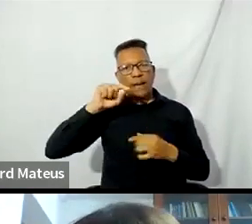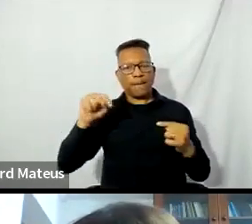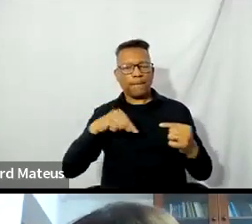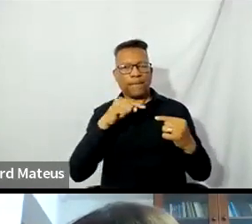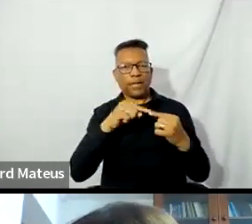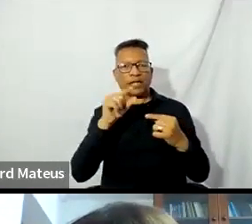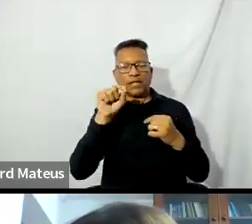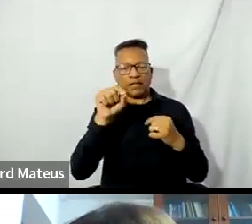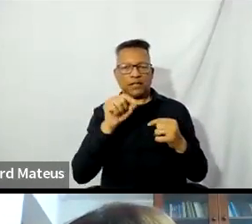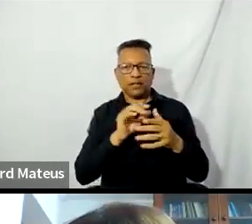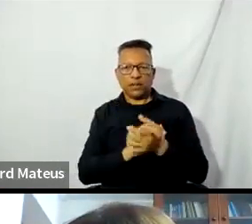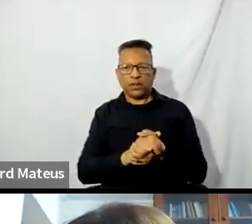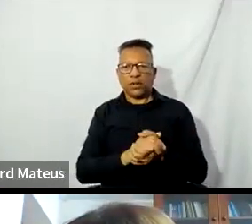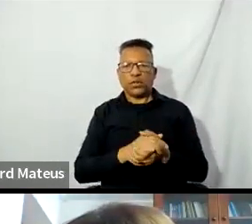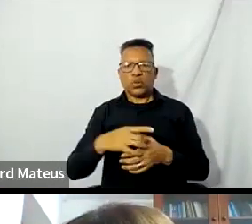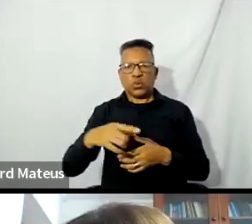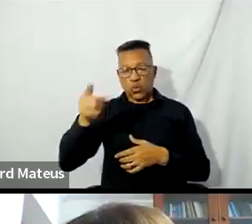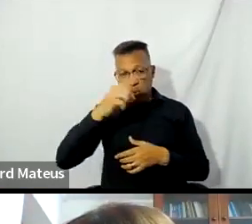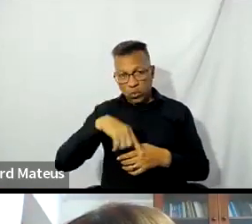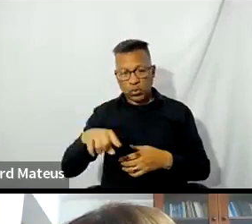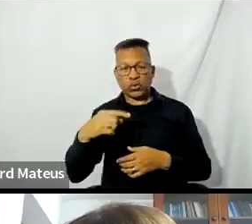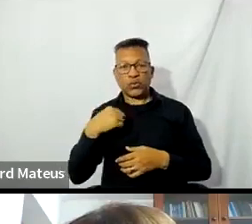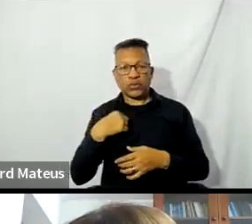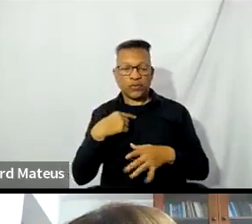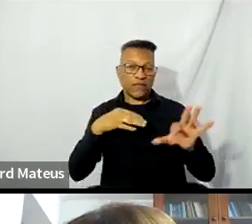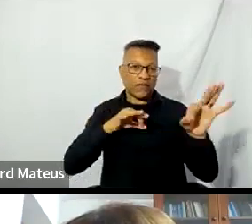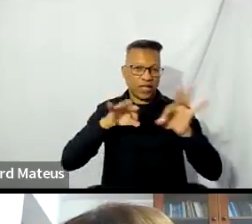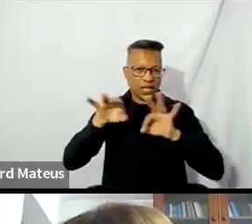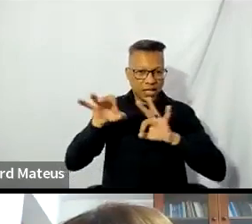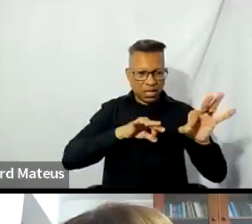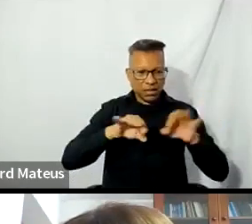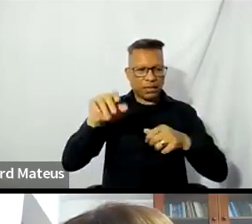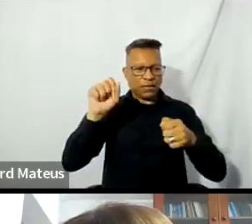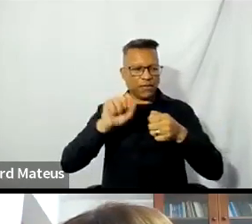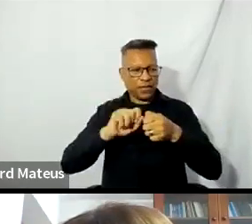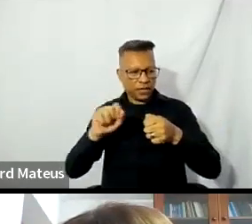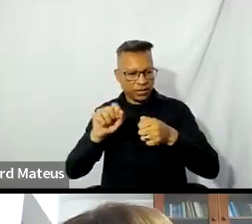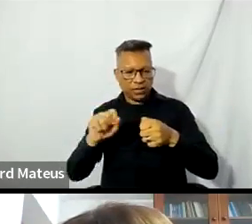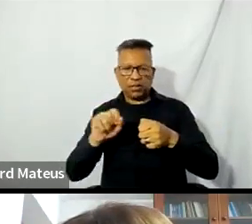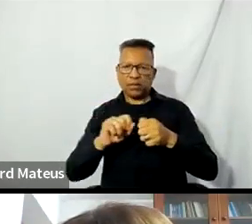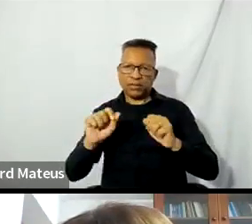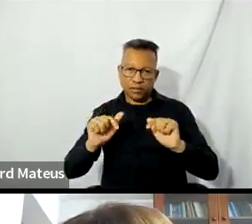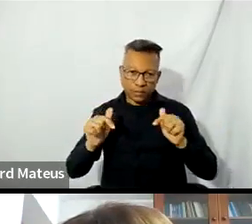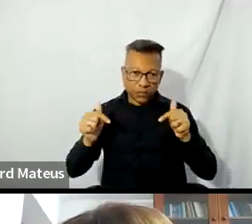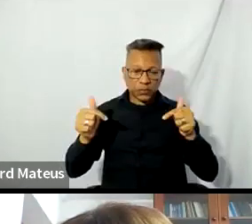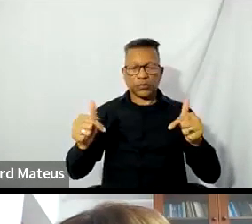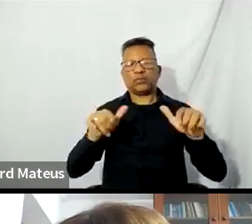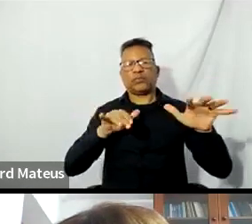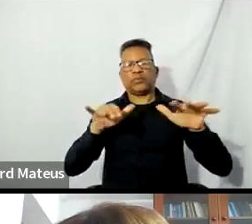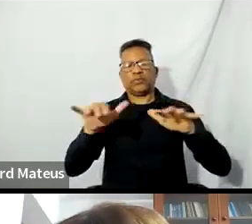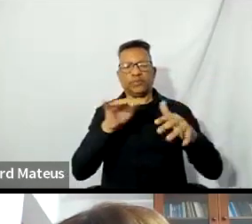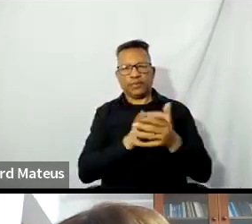are self-moving and self-acting beings and self-moving and and self action action is created ve